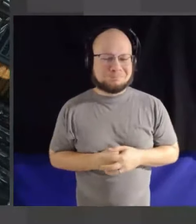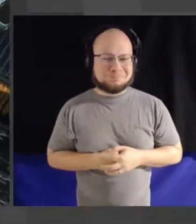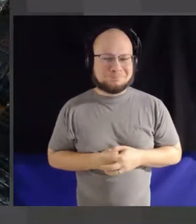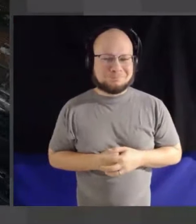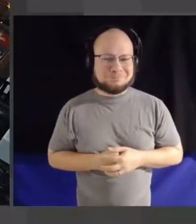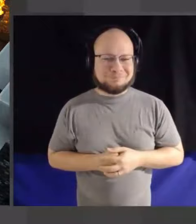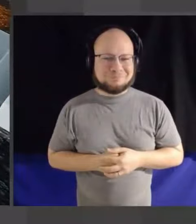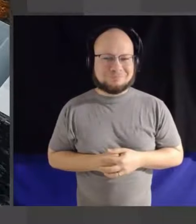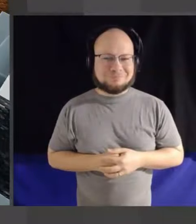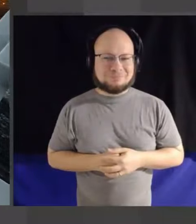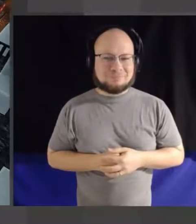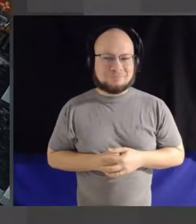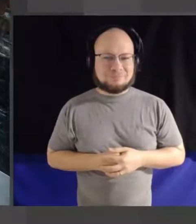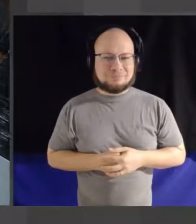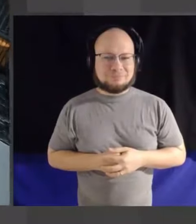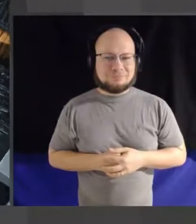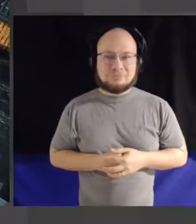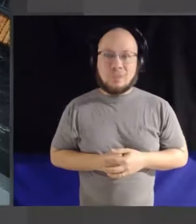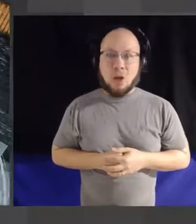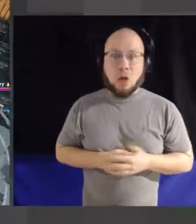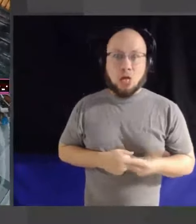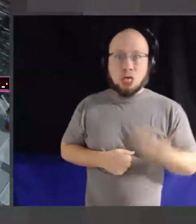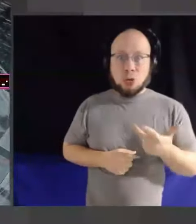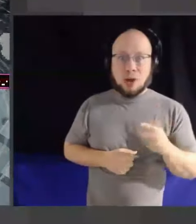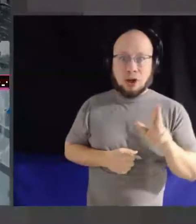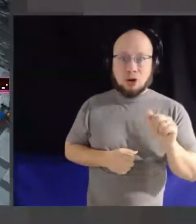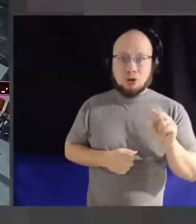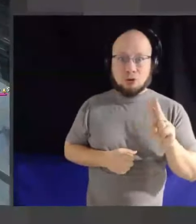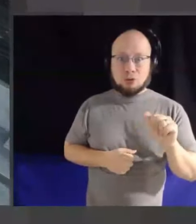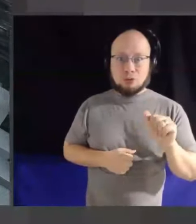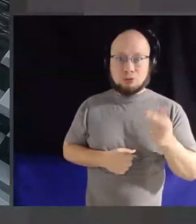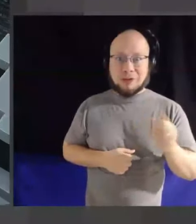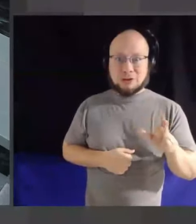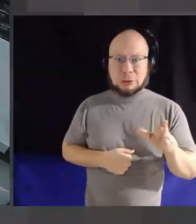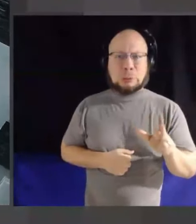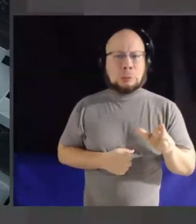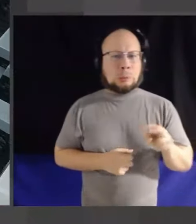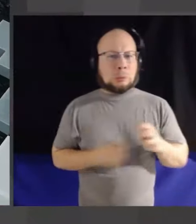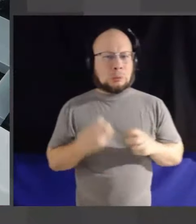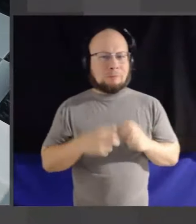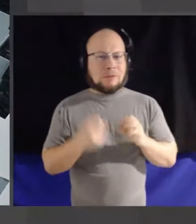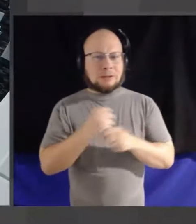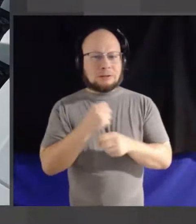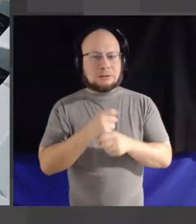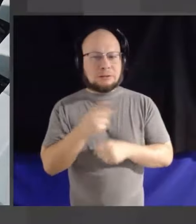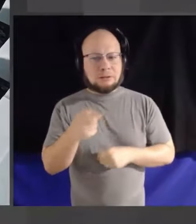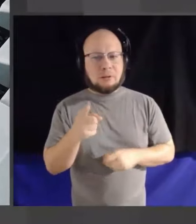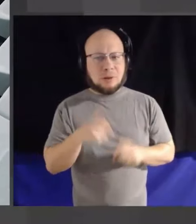YES.